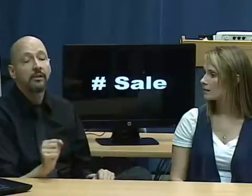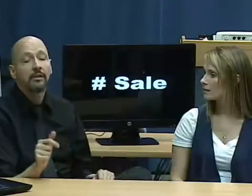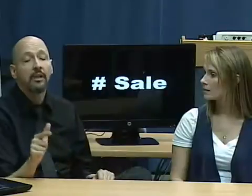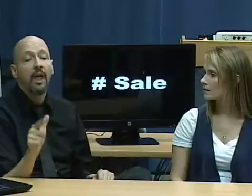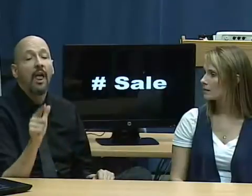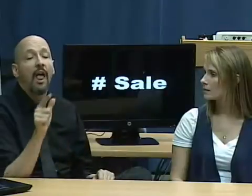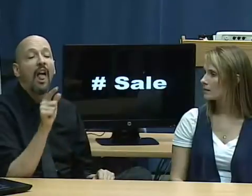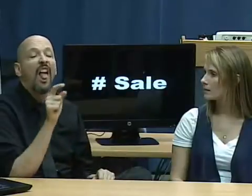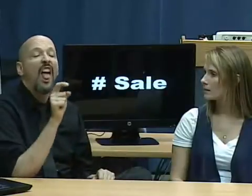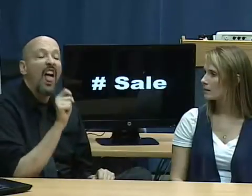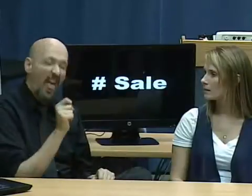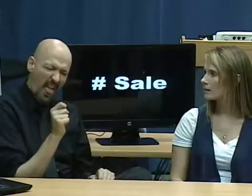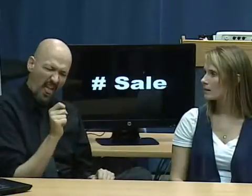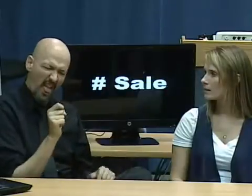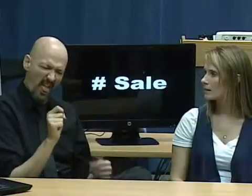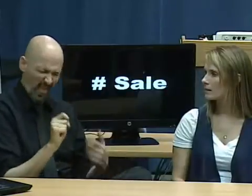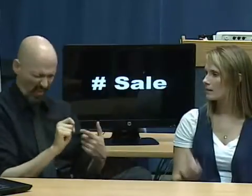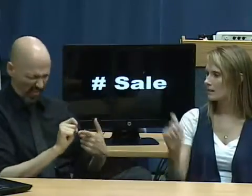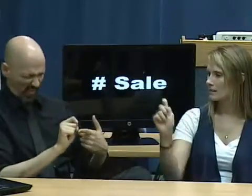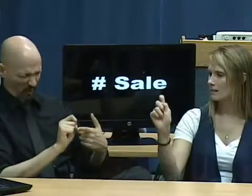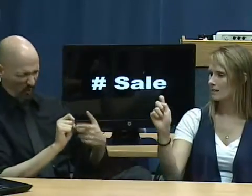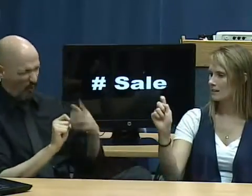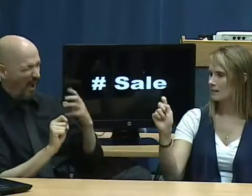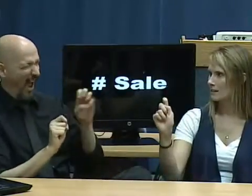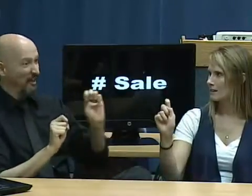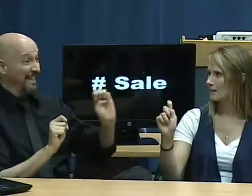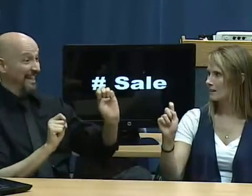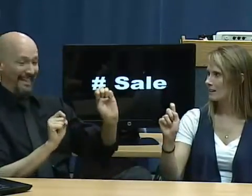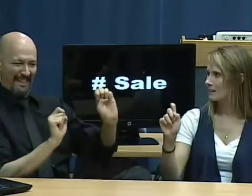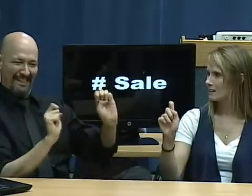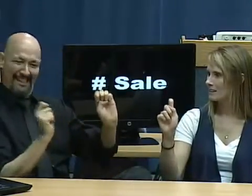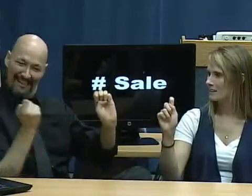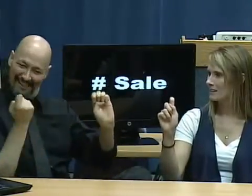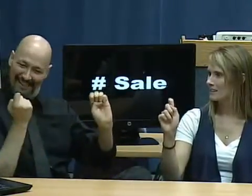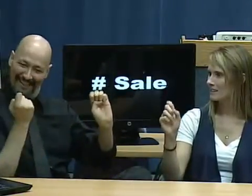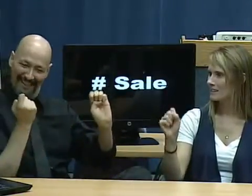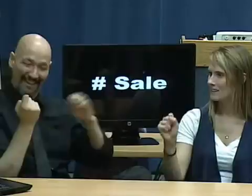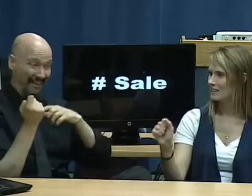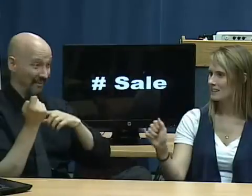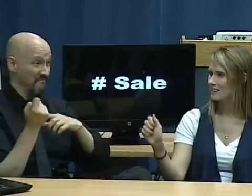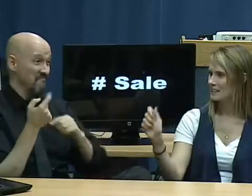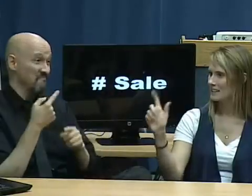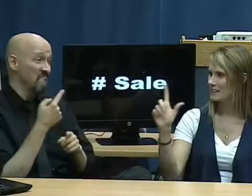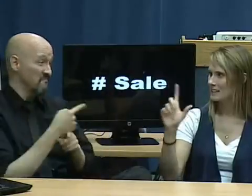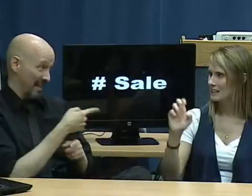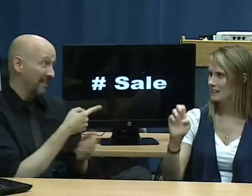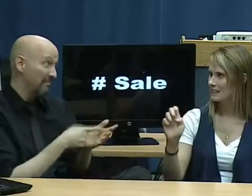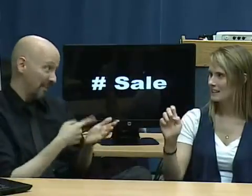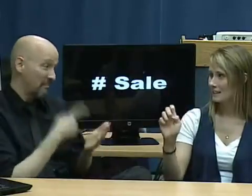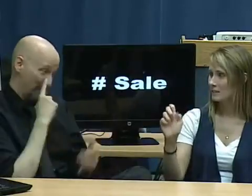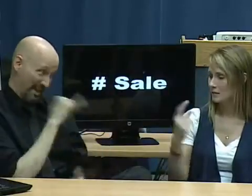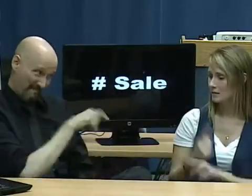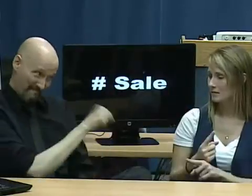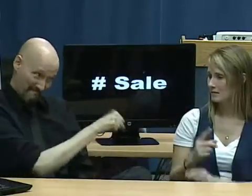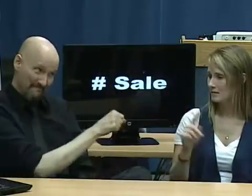#SALE "What's that? That's an odd 'E'!" You're right. Sometimes it looks like that.